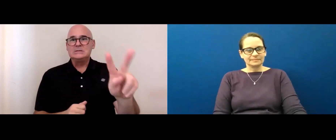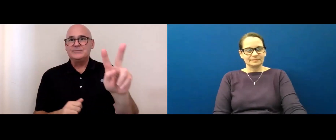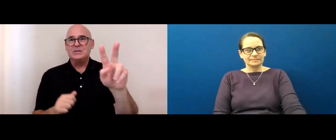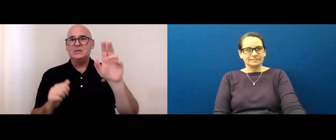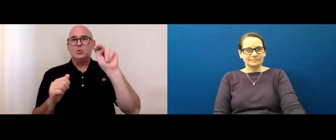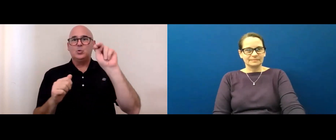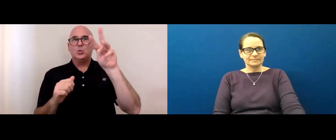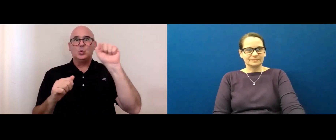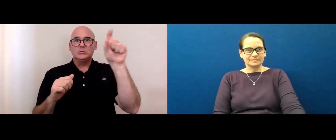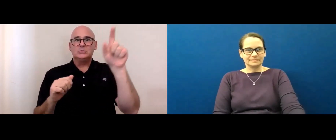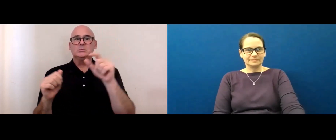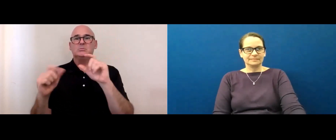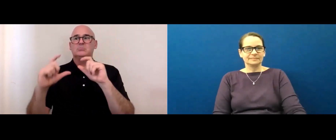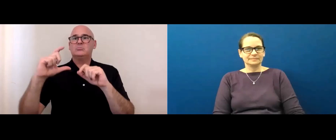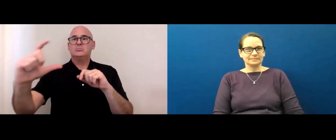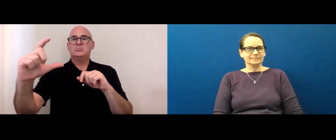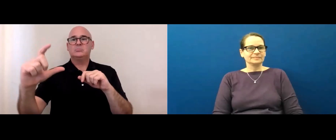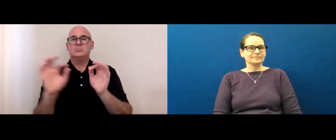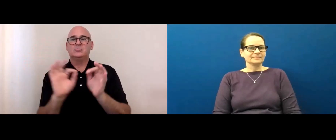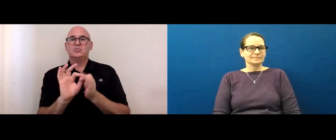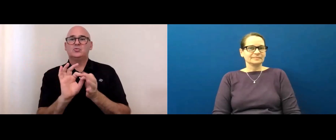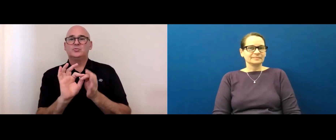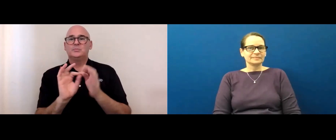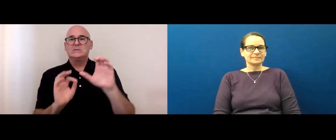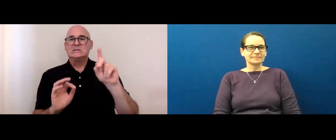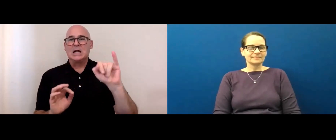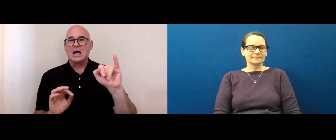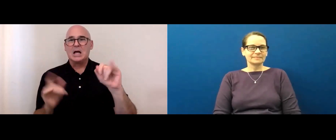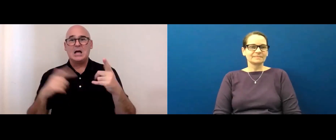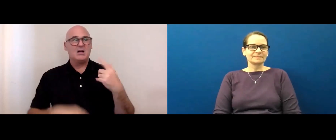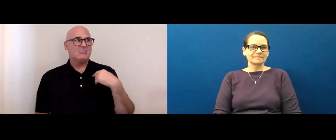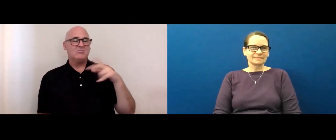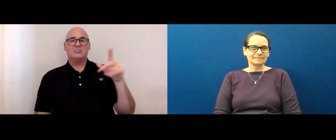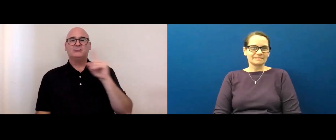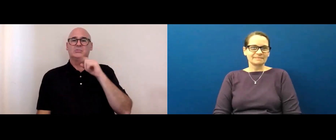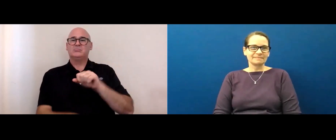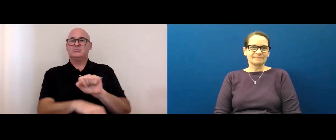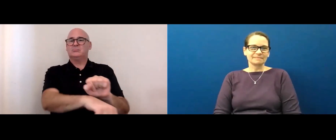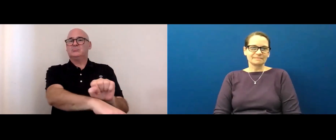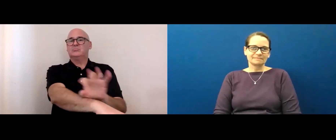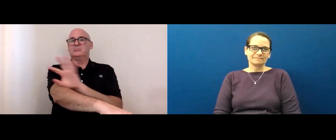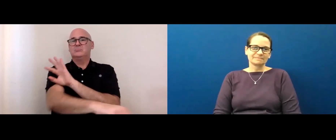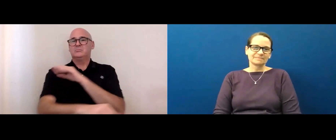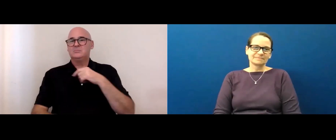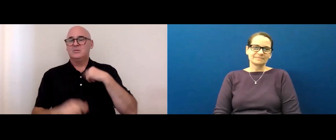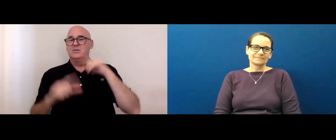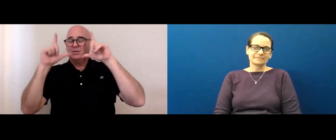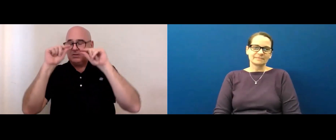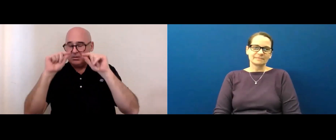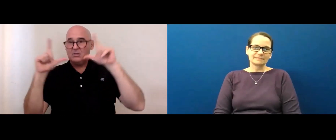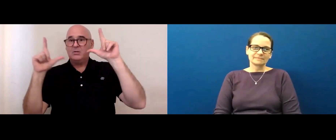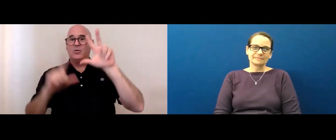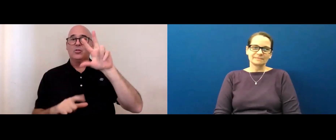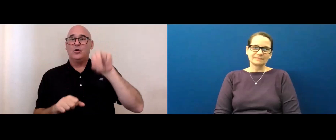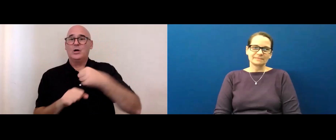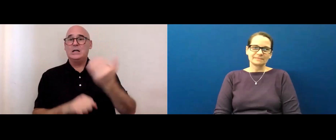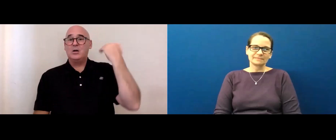on tv for the news press conferences having an interpreter there a CDI I got chills I thought